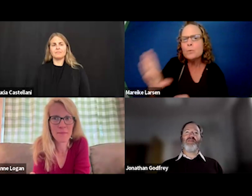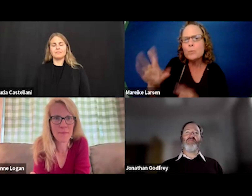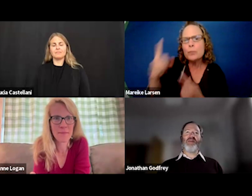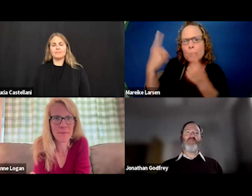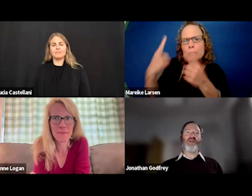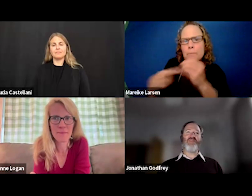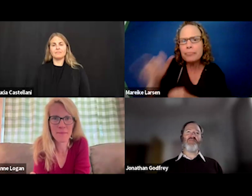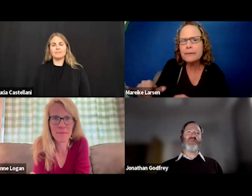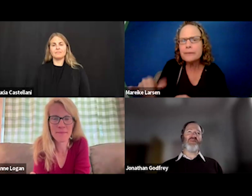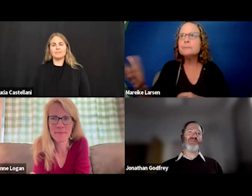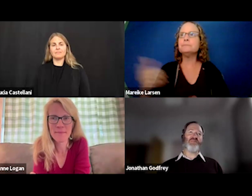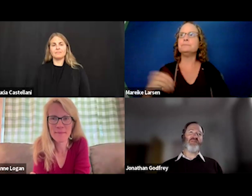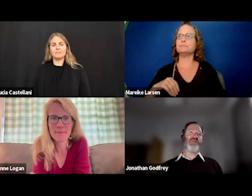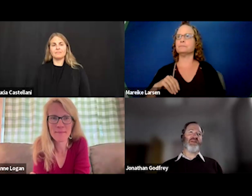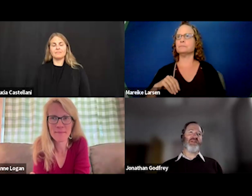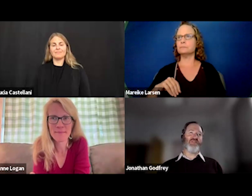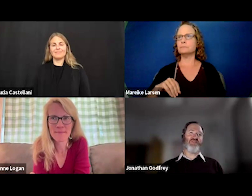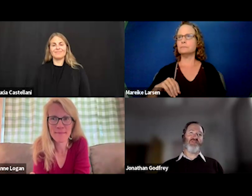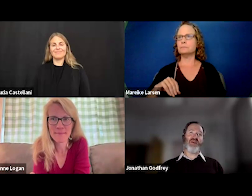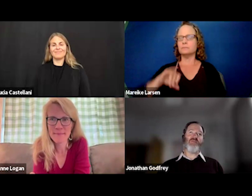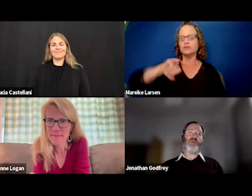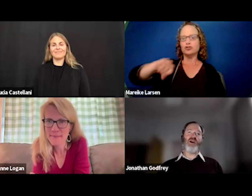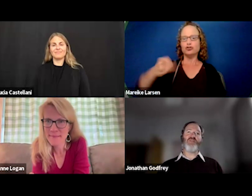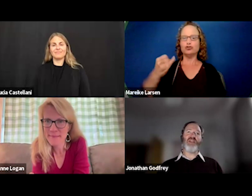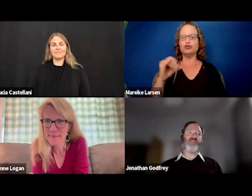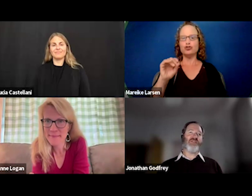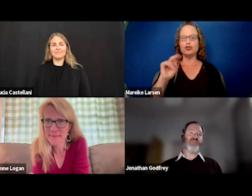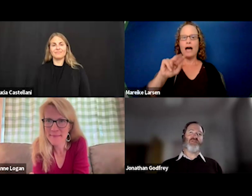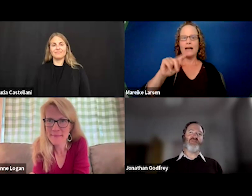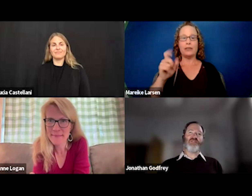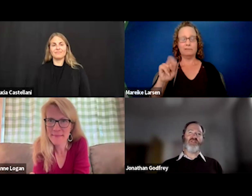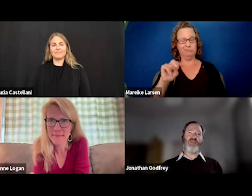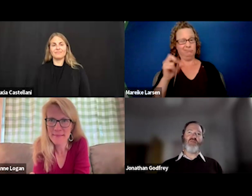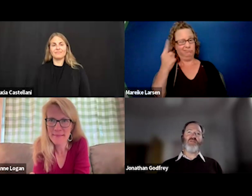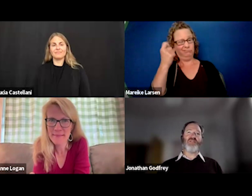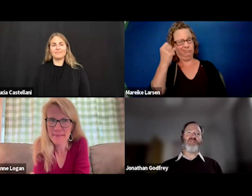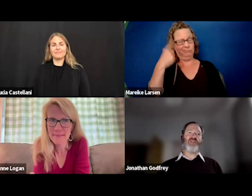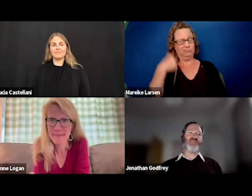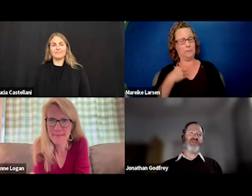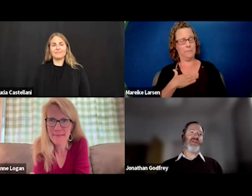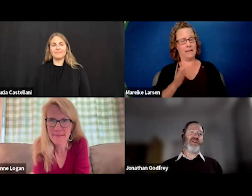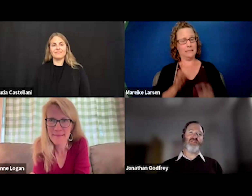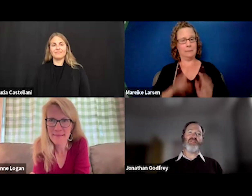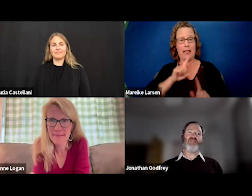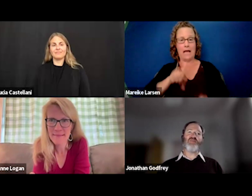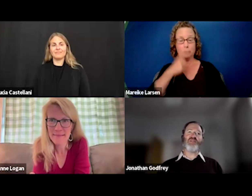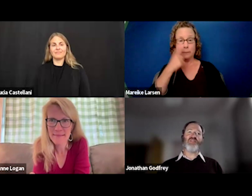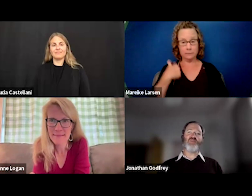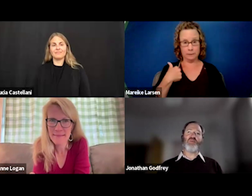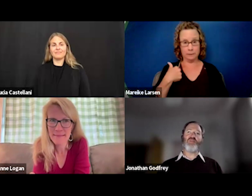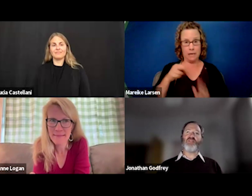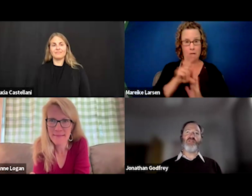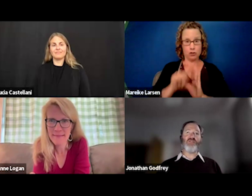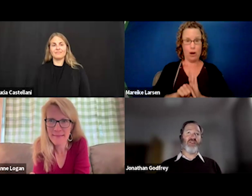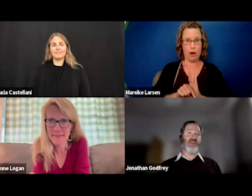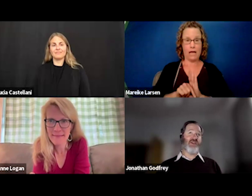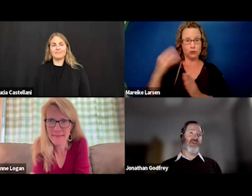Mine's probably simpler, because when I was an undergraduate student, there was no such thing as a disability support service.